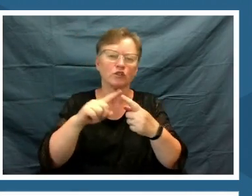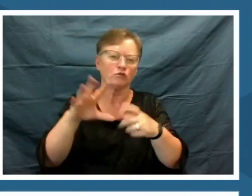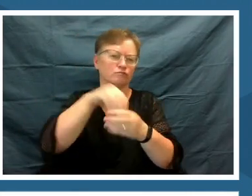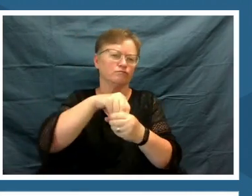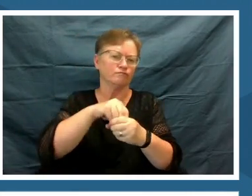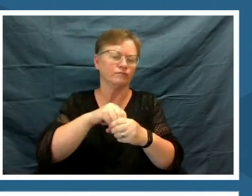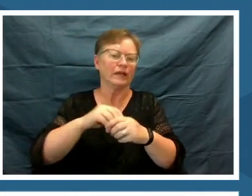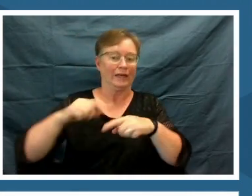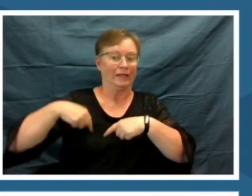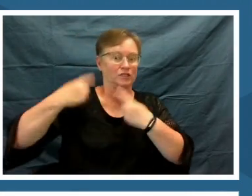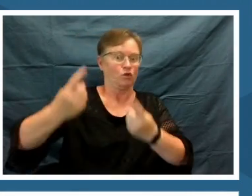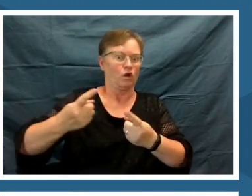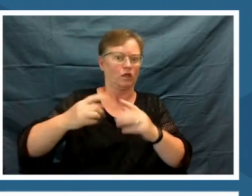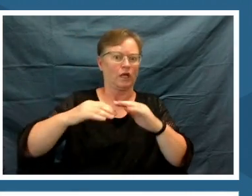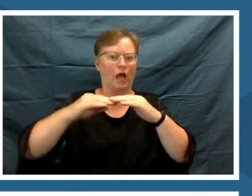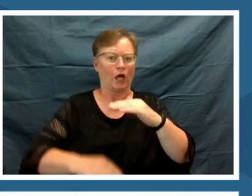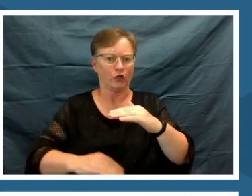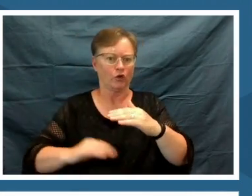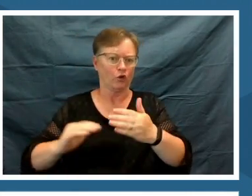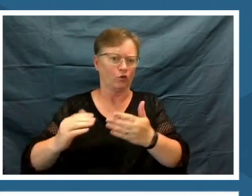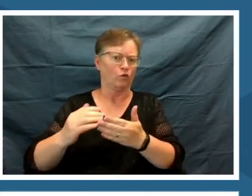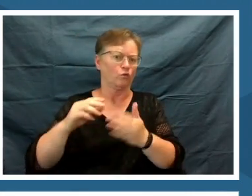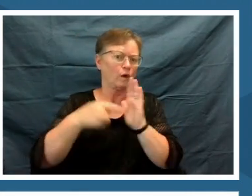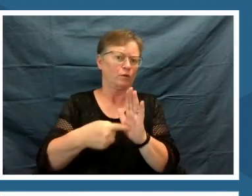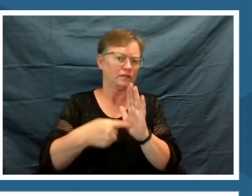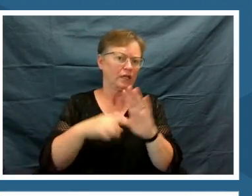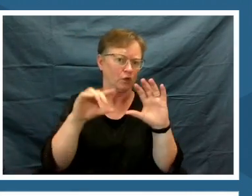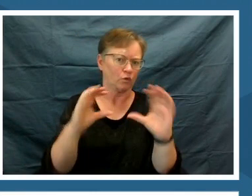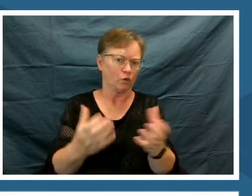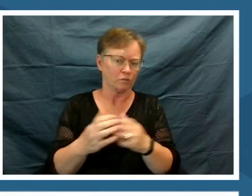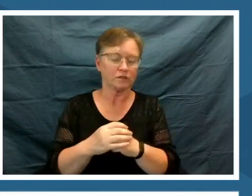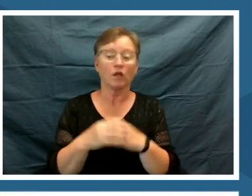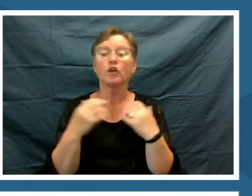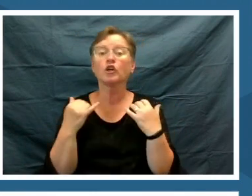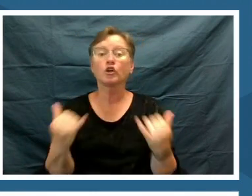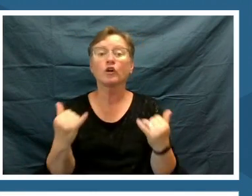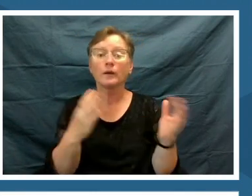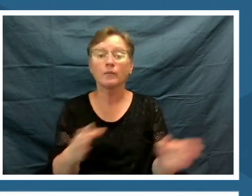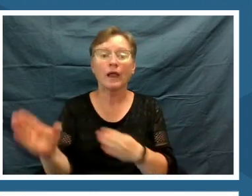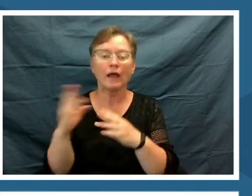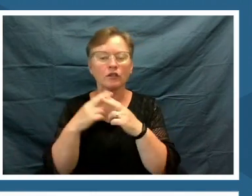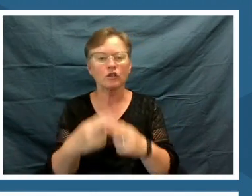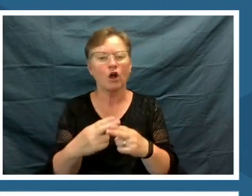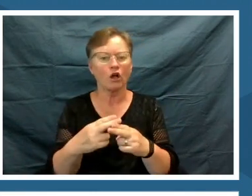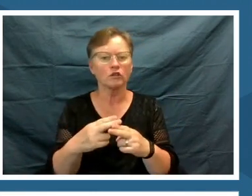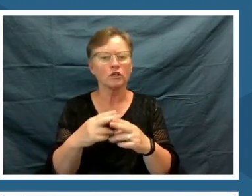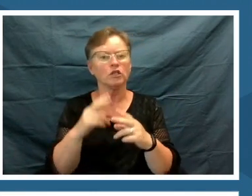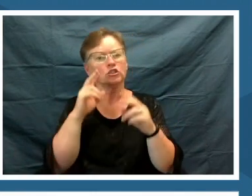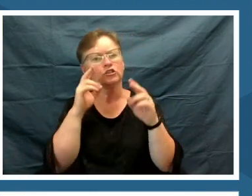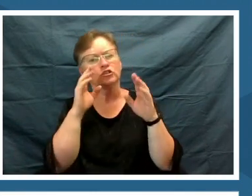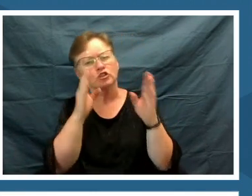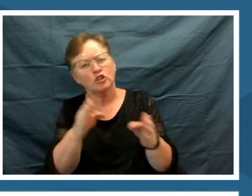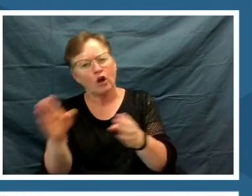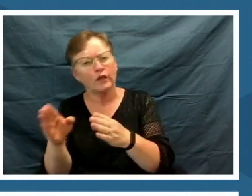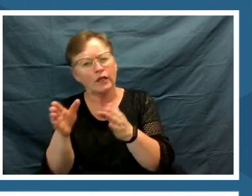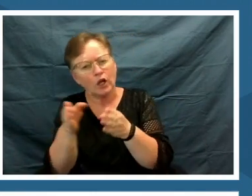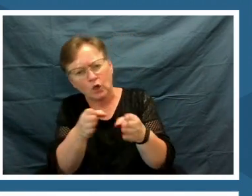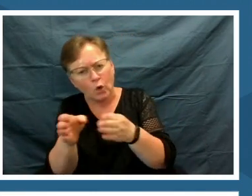the current plan titled charting course for success america's strict strategy